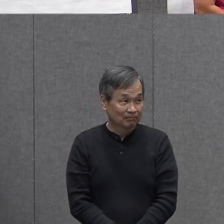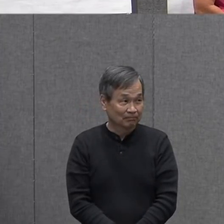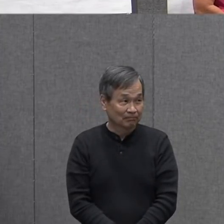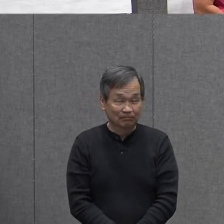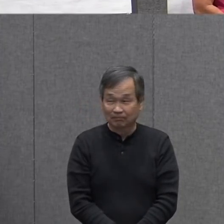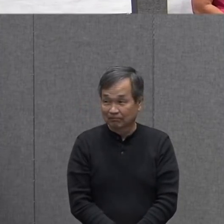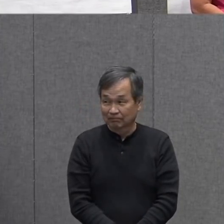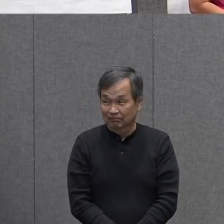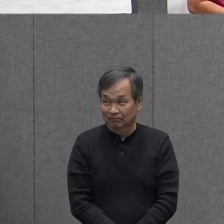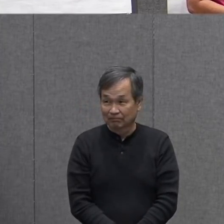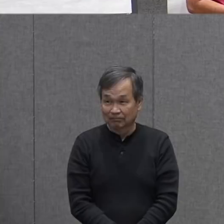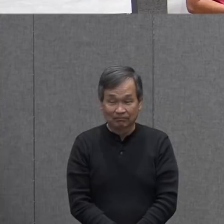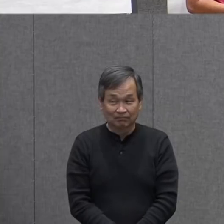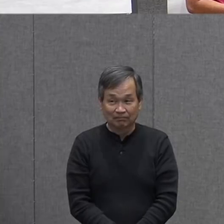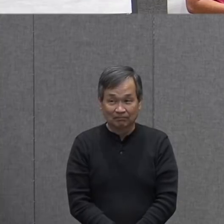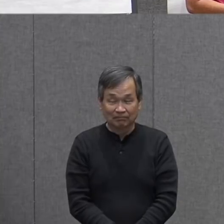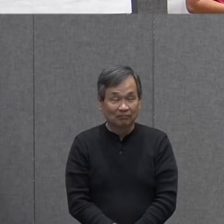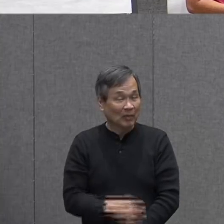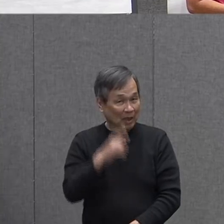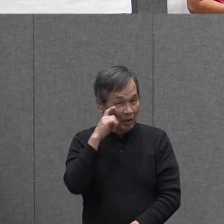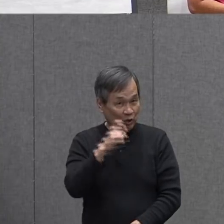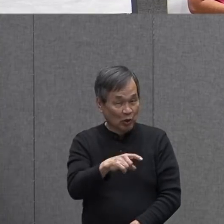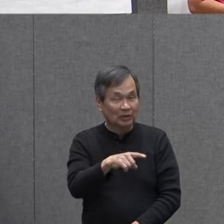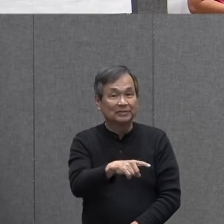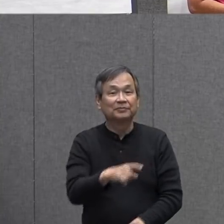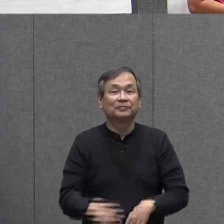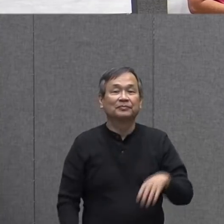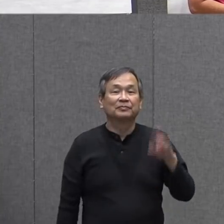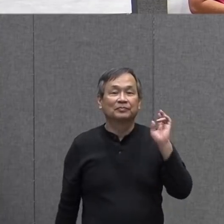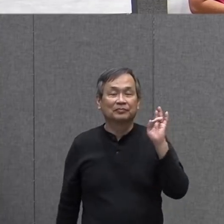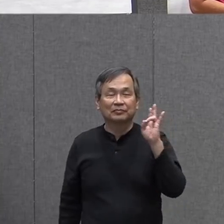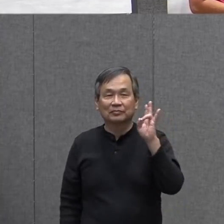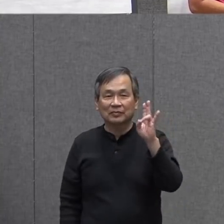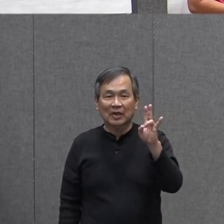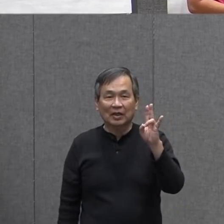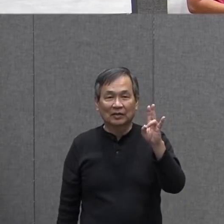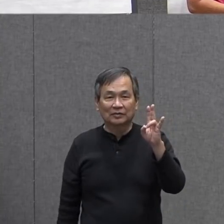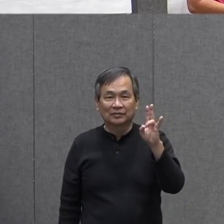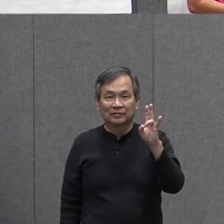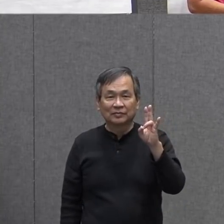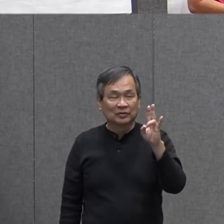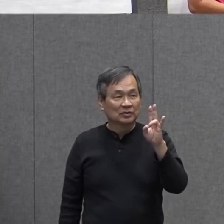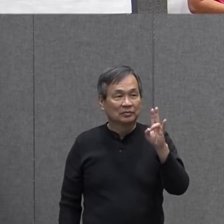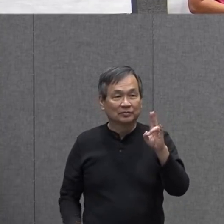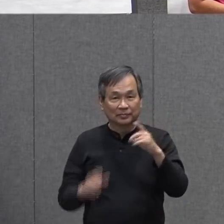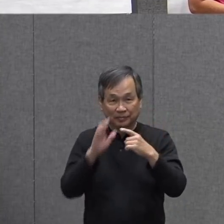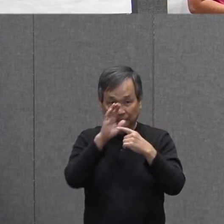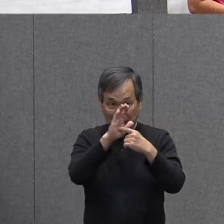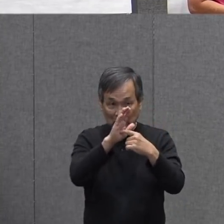I notice a pattern of sevens. And I'm wondering if maybe we can mark that on our chart.